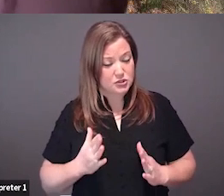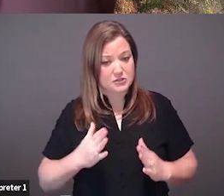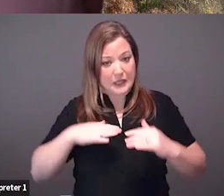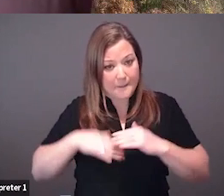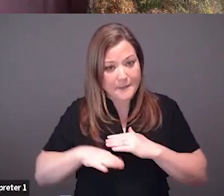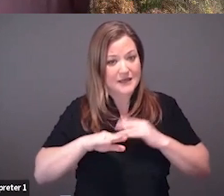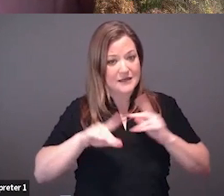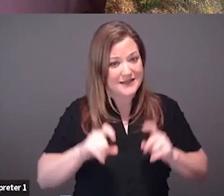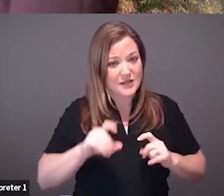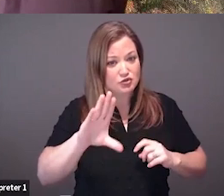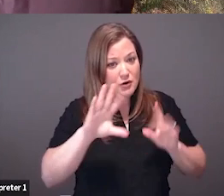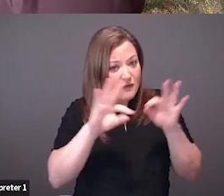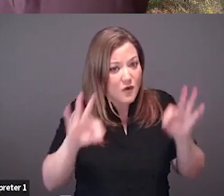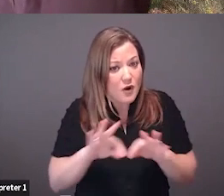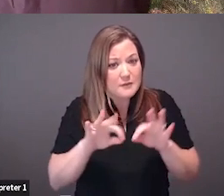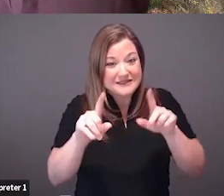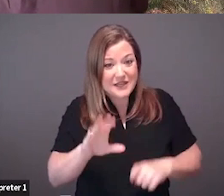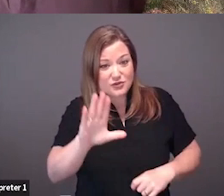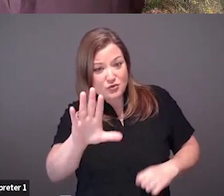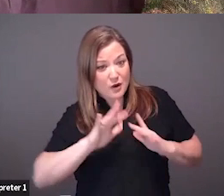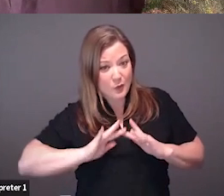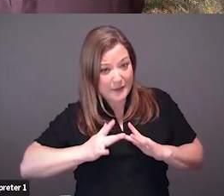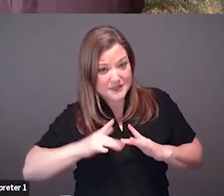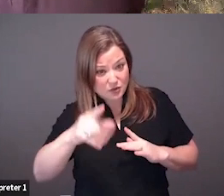your own website? Is that something you've thought about doing?